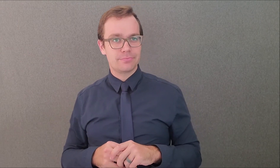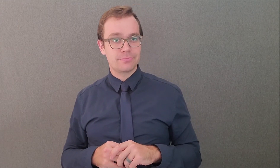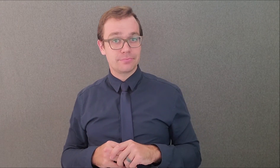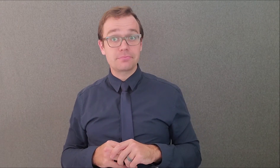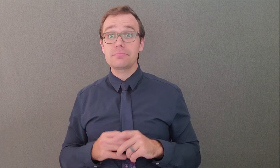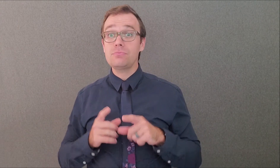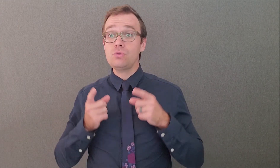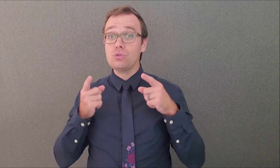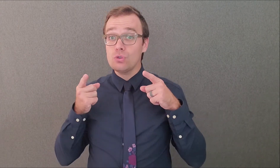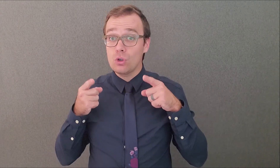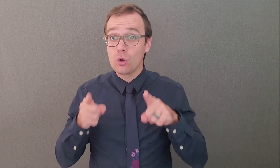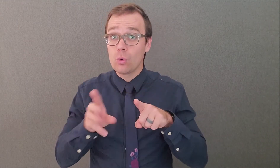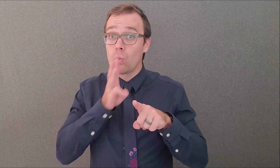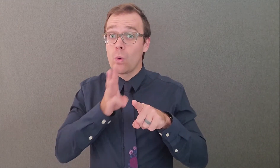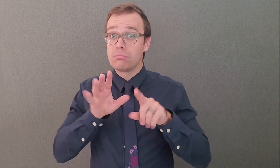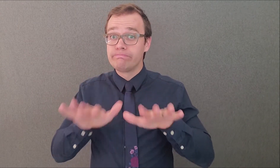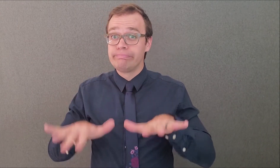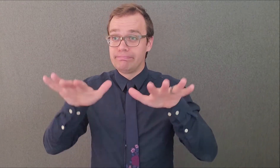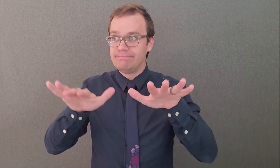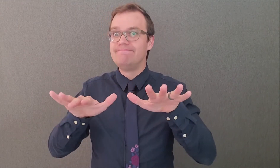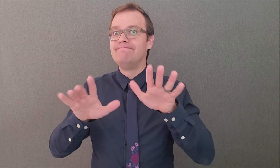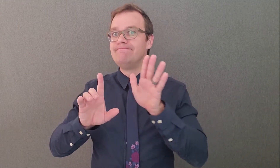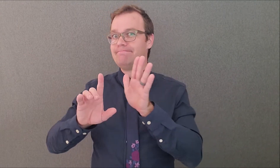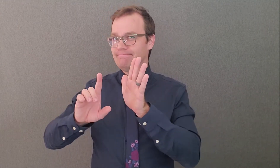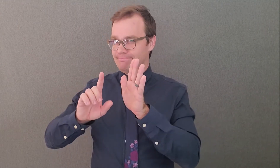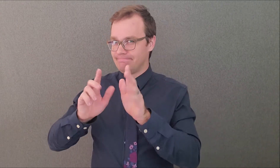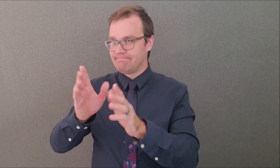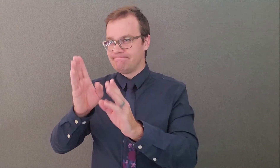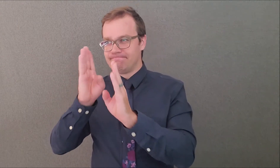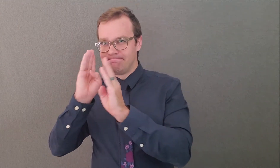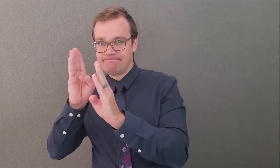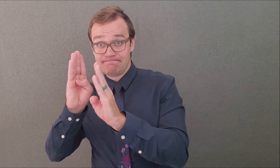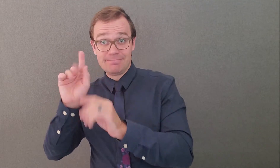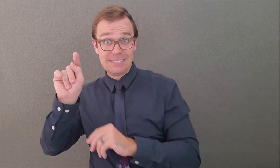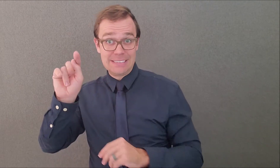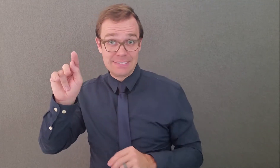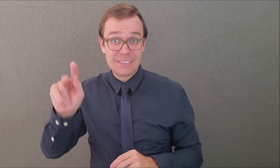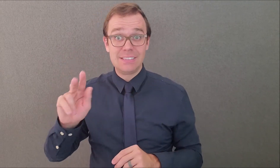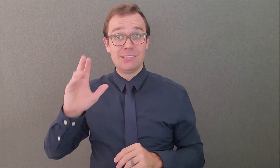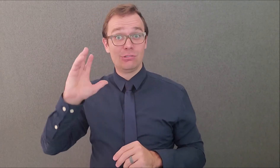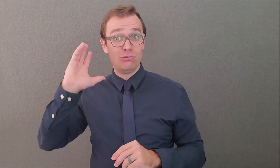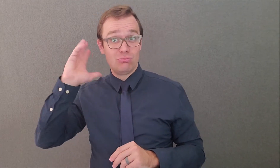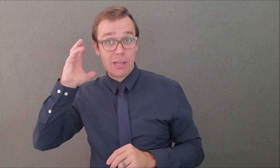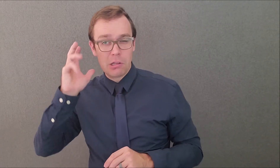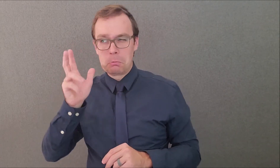During a flood. Keep informed. Listen to the television or radio